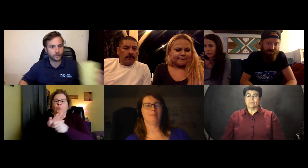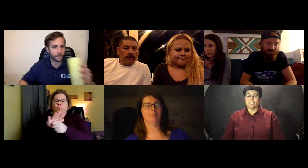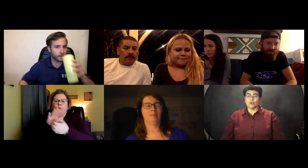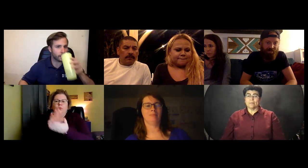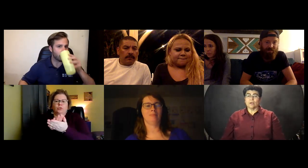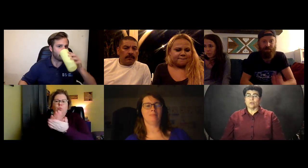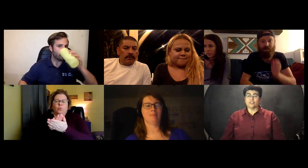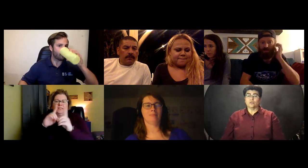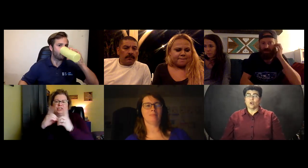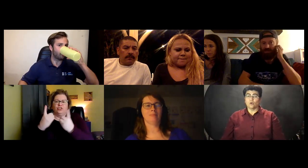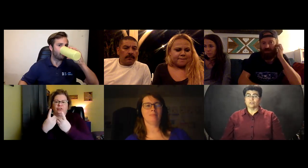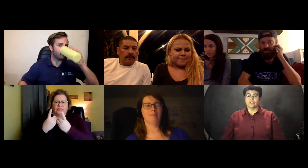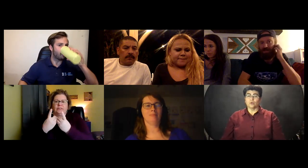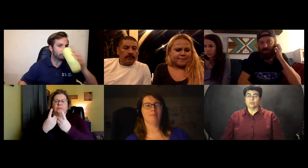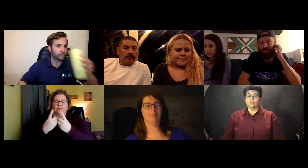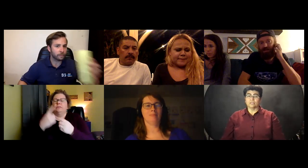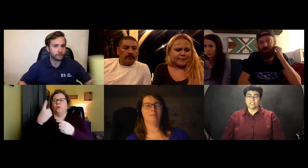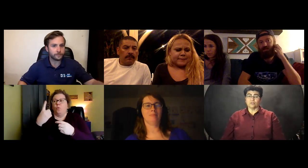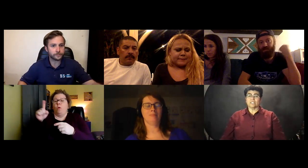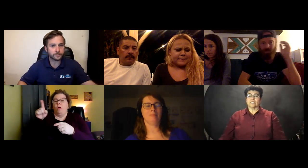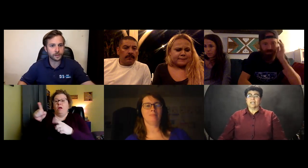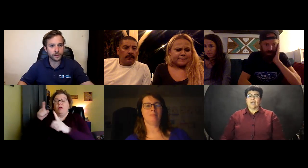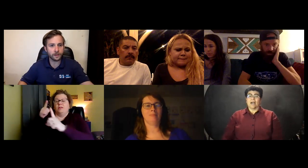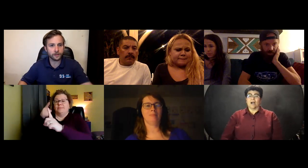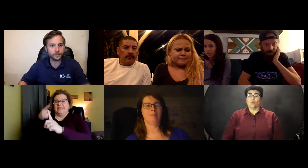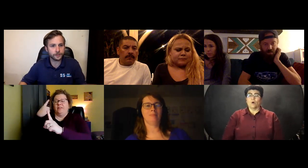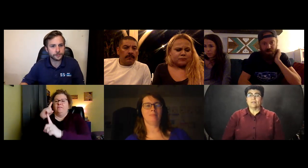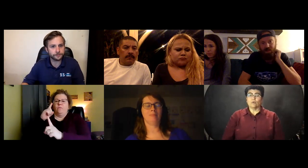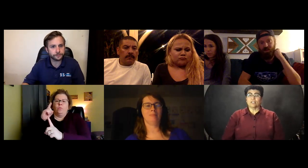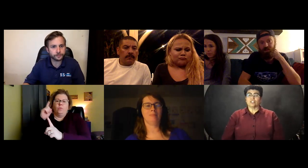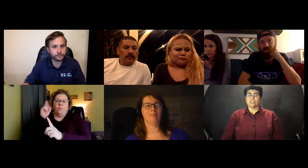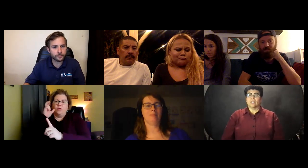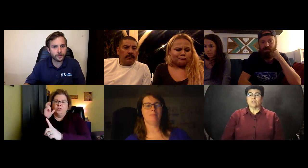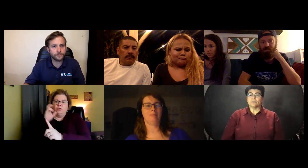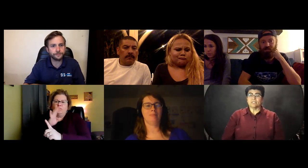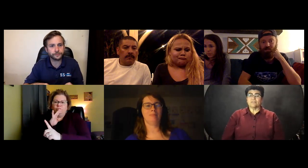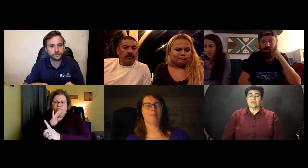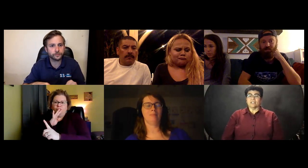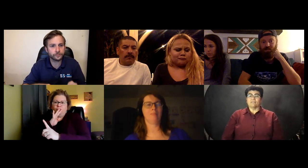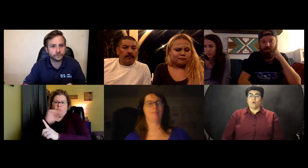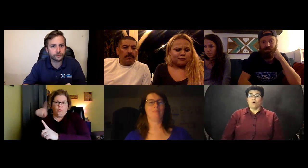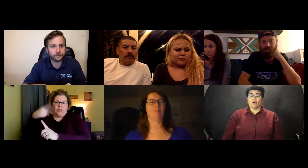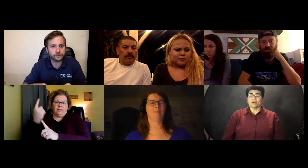agreement with two local school districts one of which was specifically